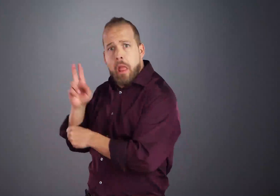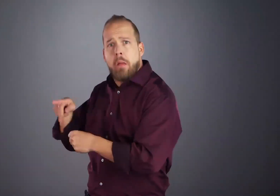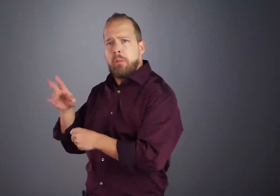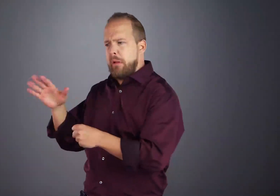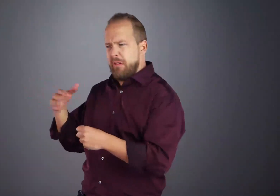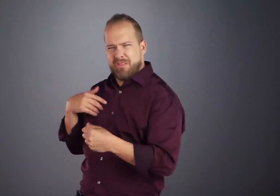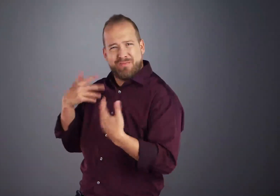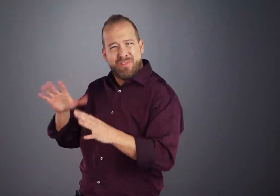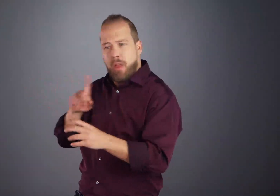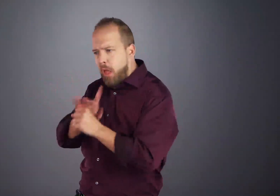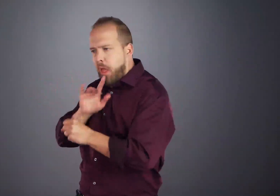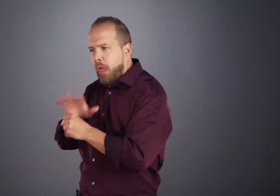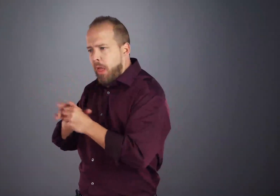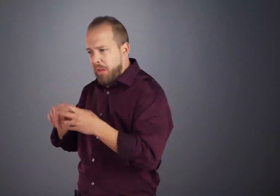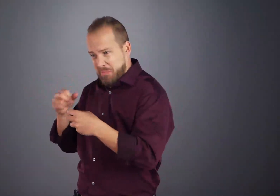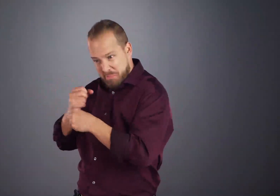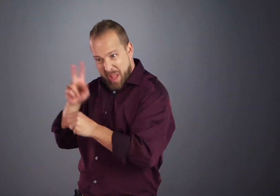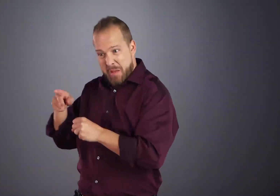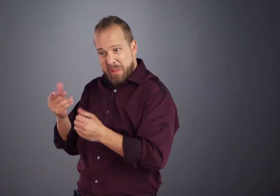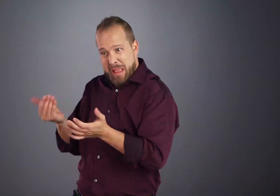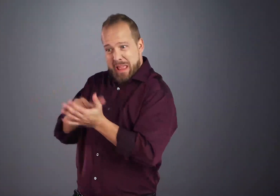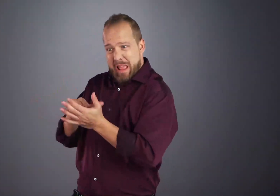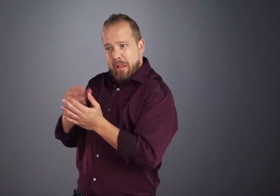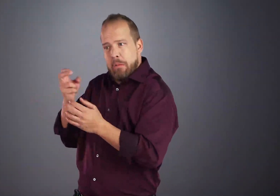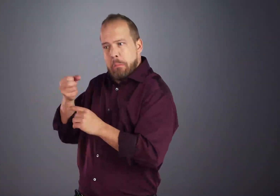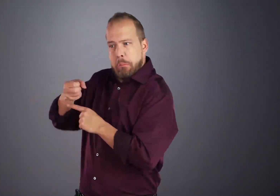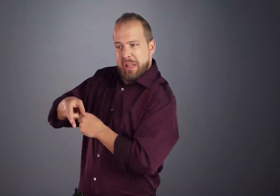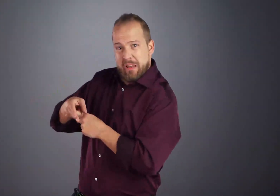What would I not give to make amends.